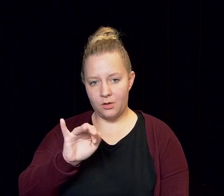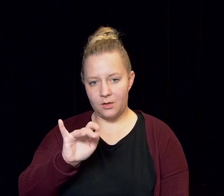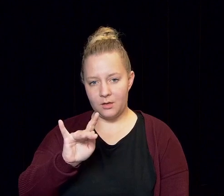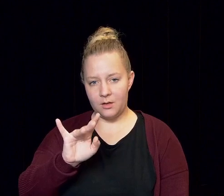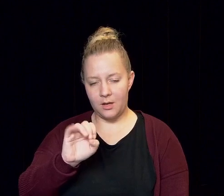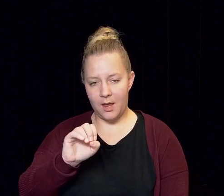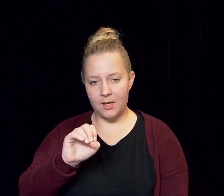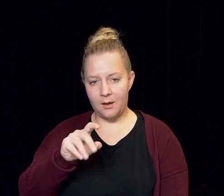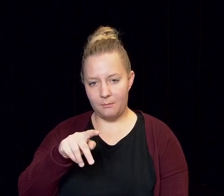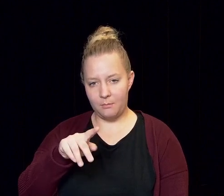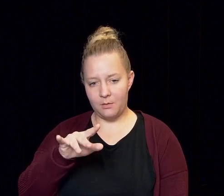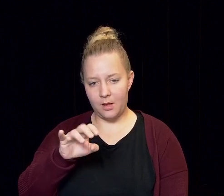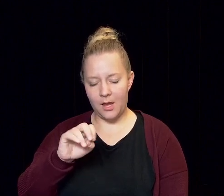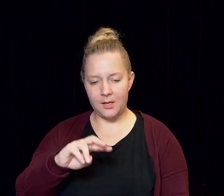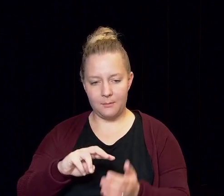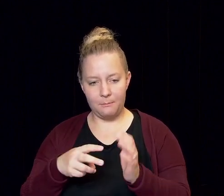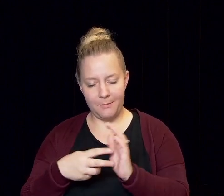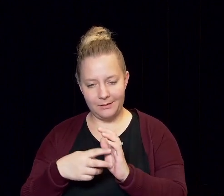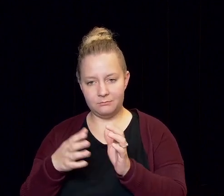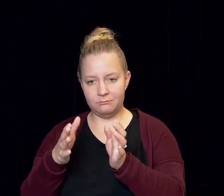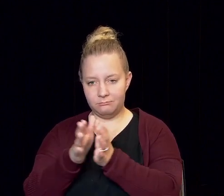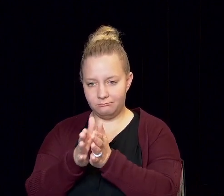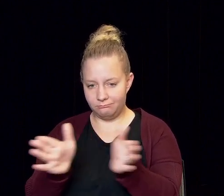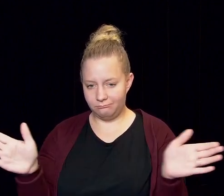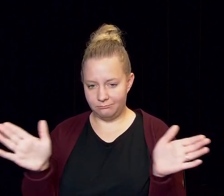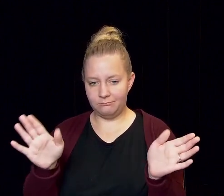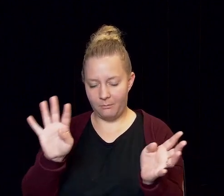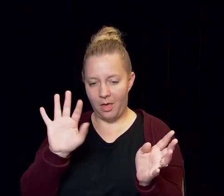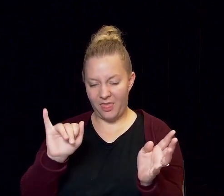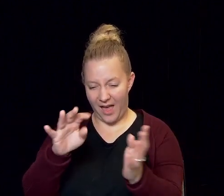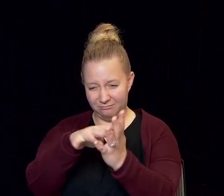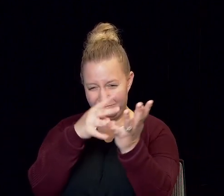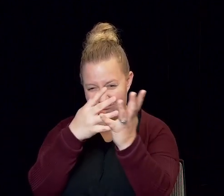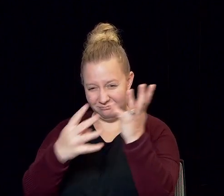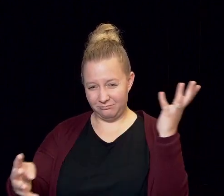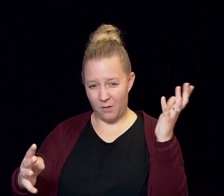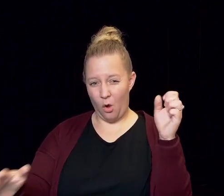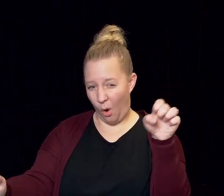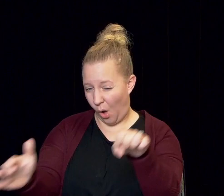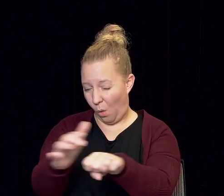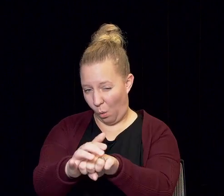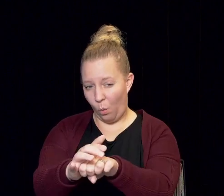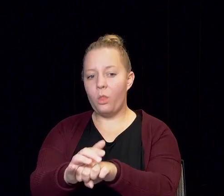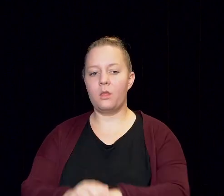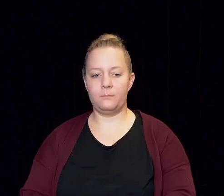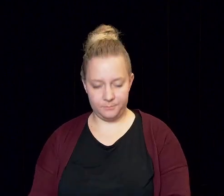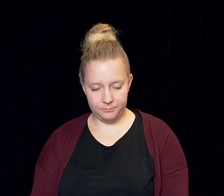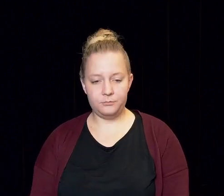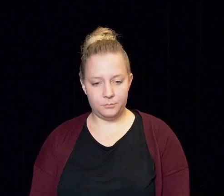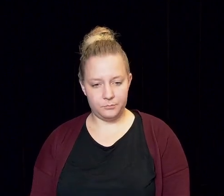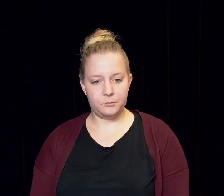overall whole thing is our coordinate plane. I'm gonna abbreviate right there as we label it.